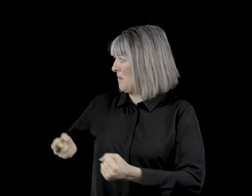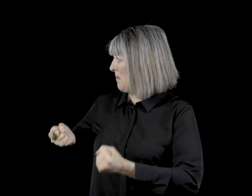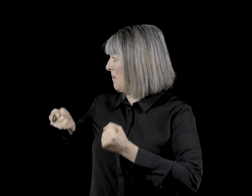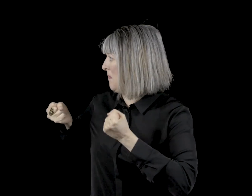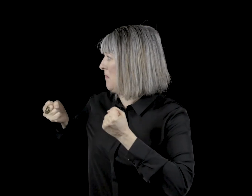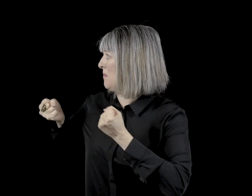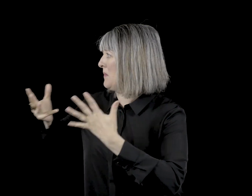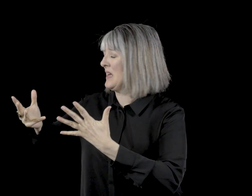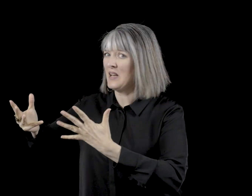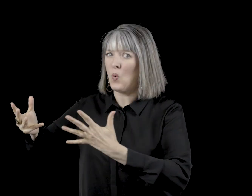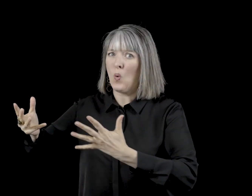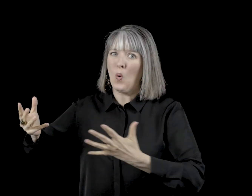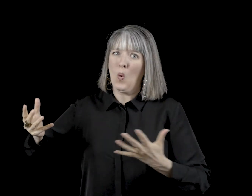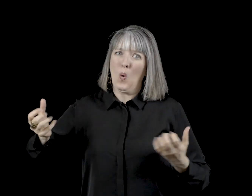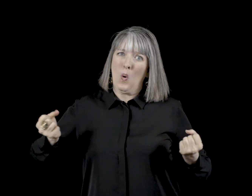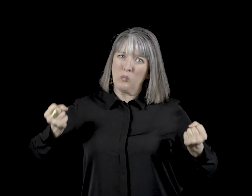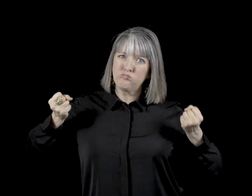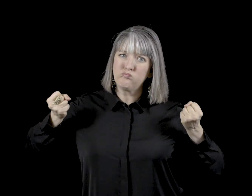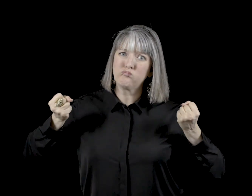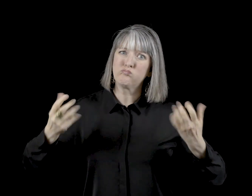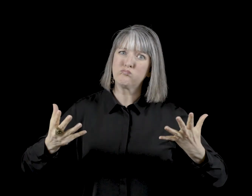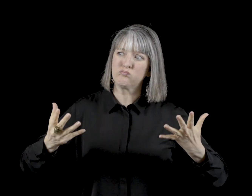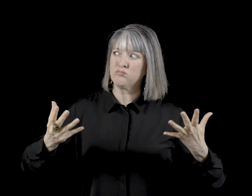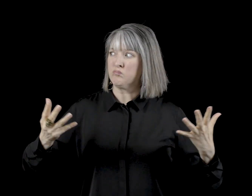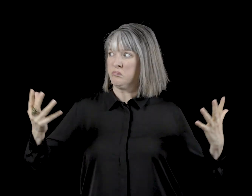OODLES OF A MASS OF